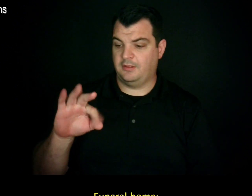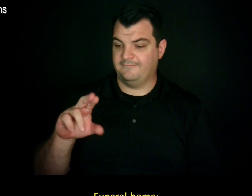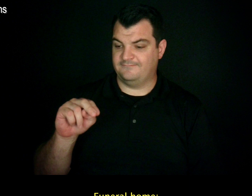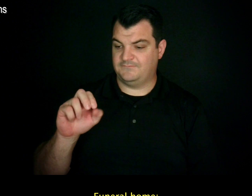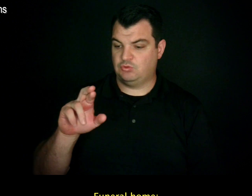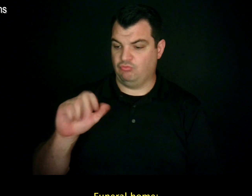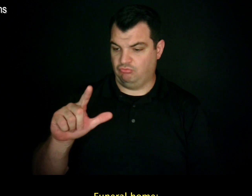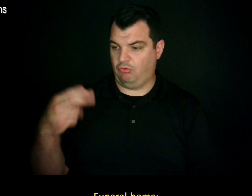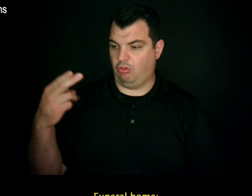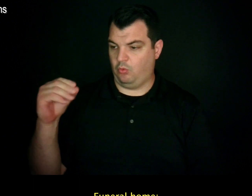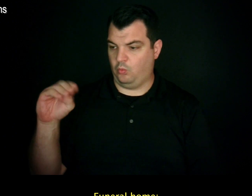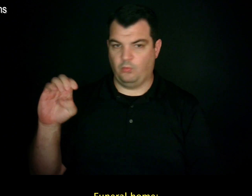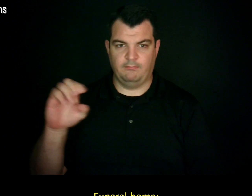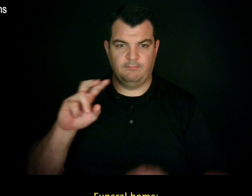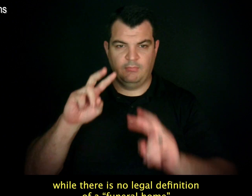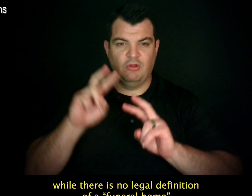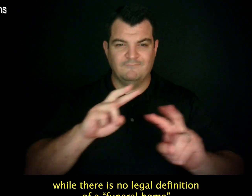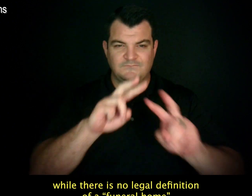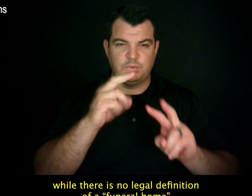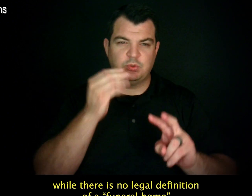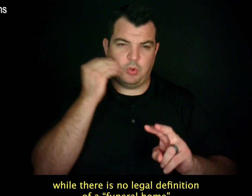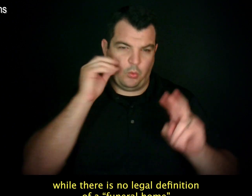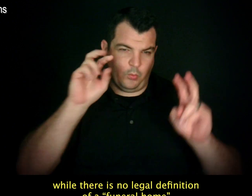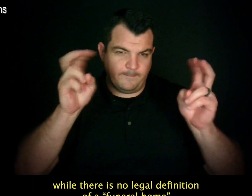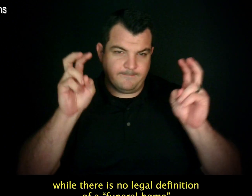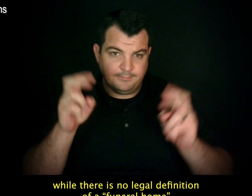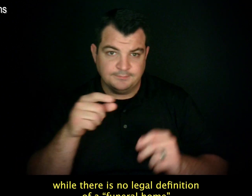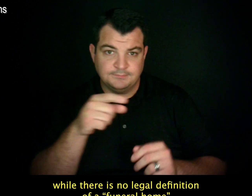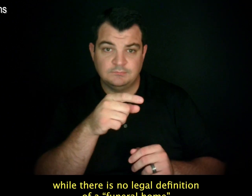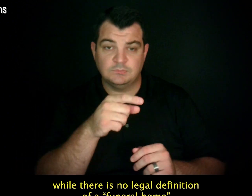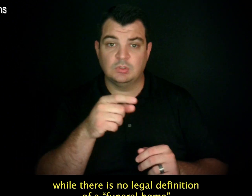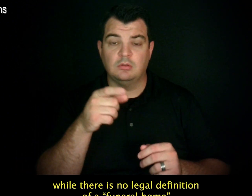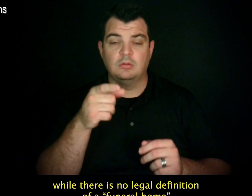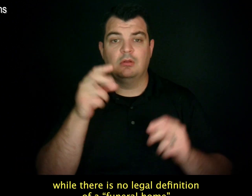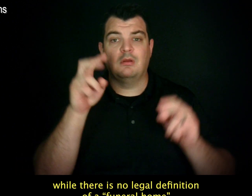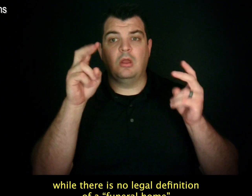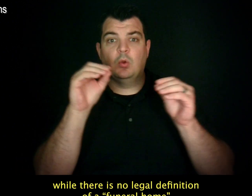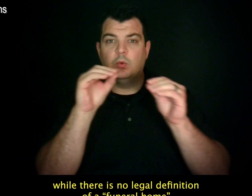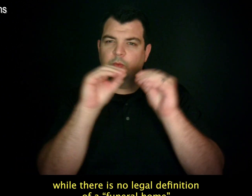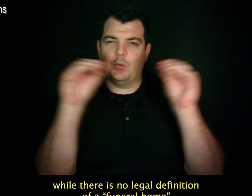Funeral home: while there is no legal definition of a “funeral home”